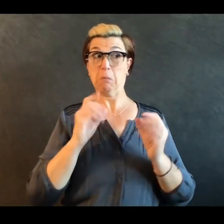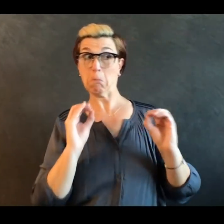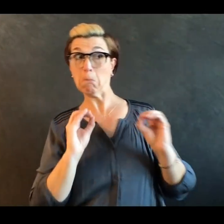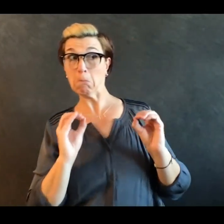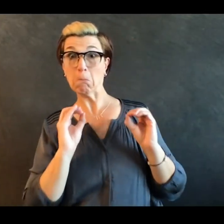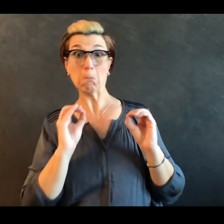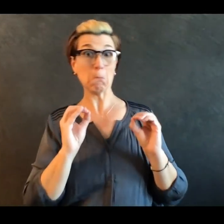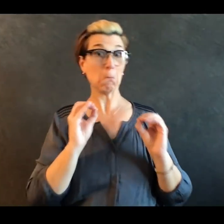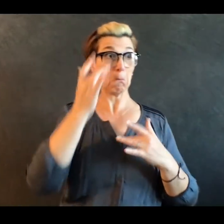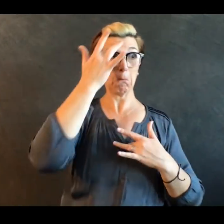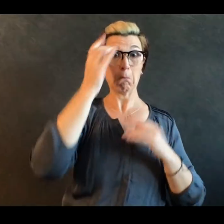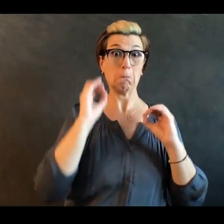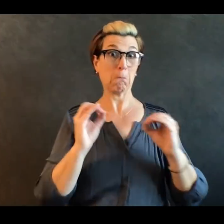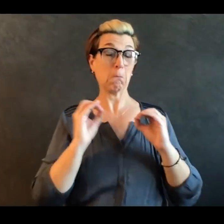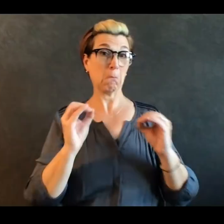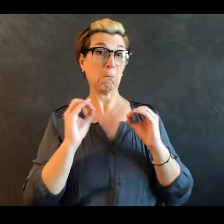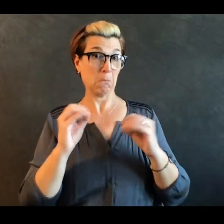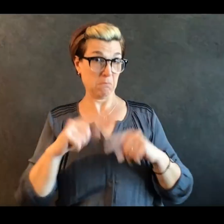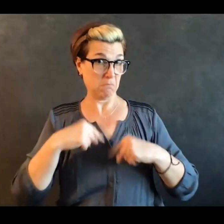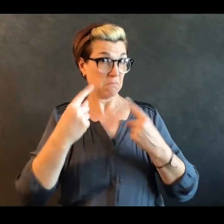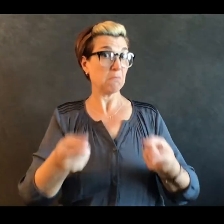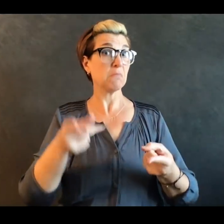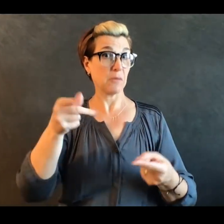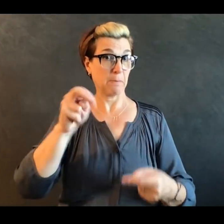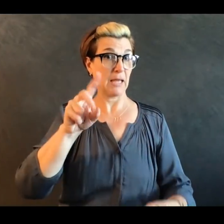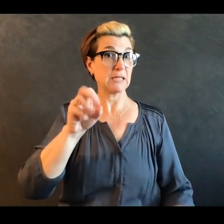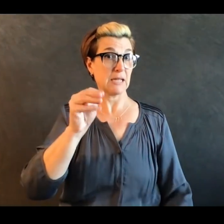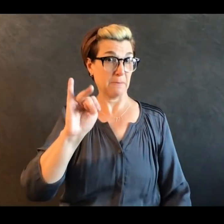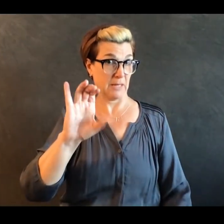epidemic and pandemic that many of us have faced and so these are the groups